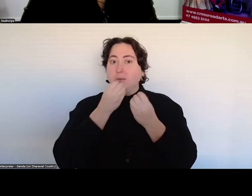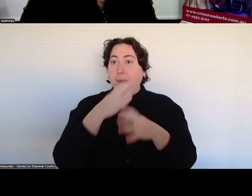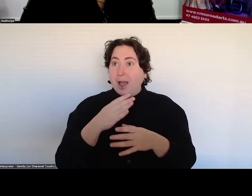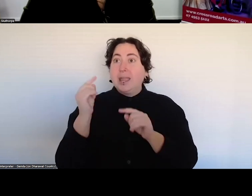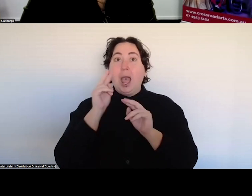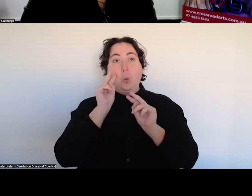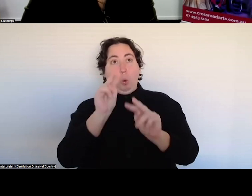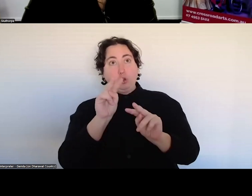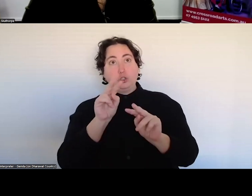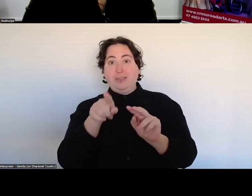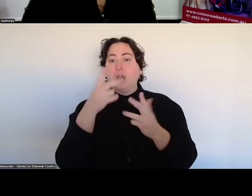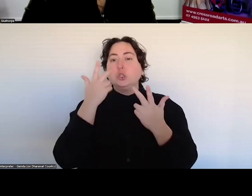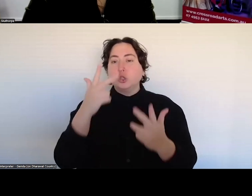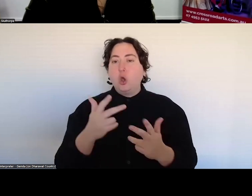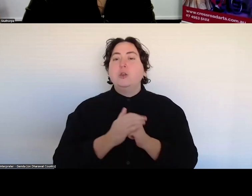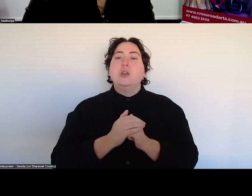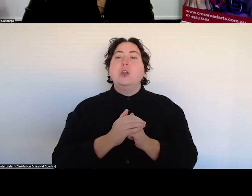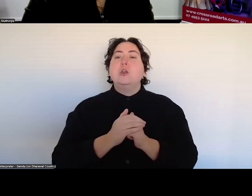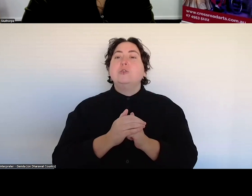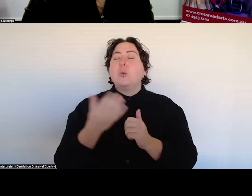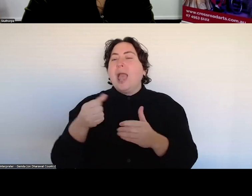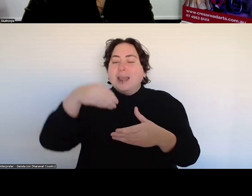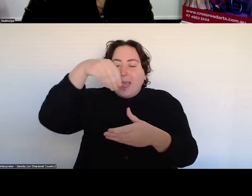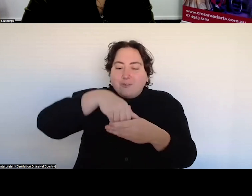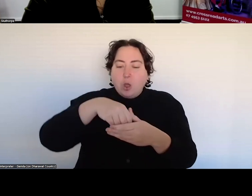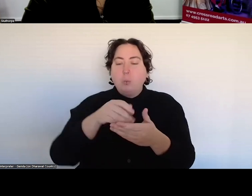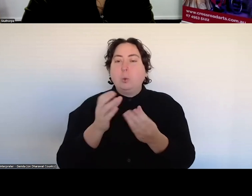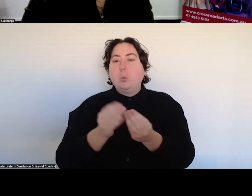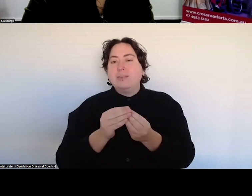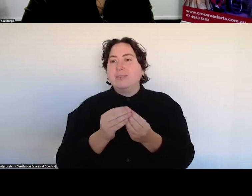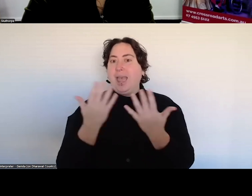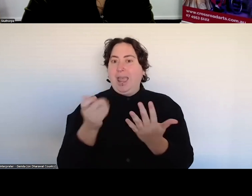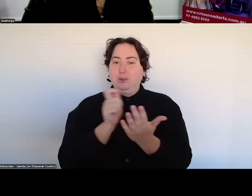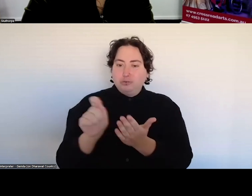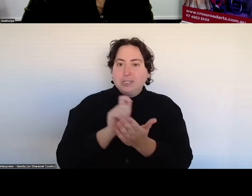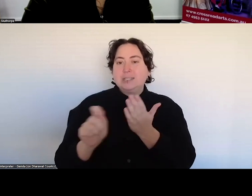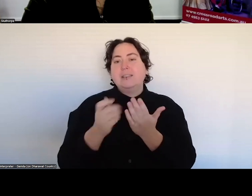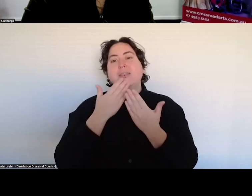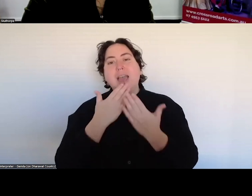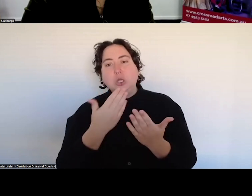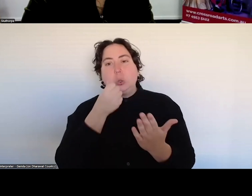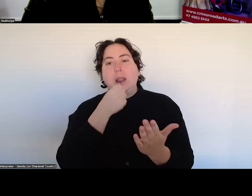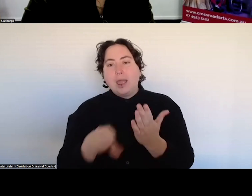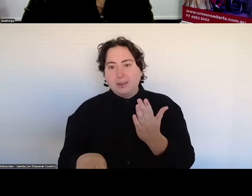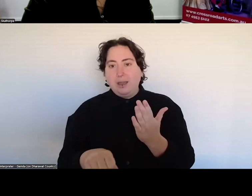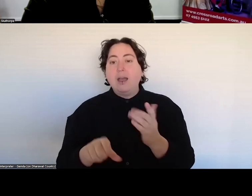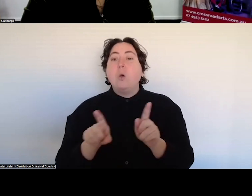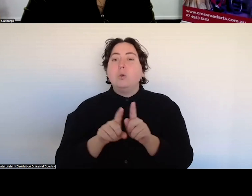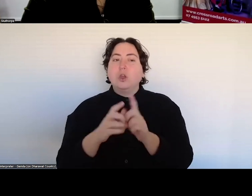envelope with a handwritten thank you on the front but in the latter was co-signed by the co-CEOs